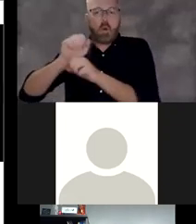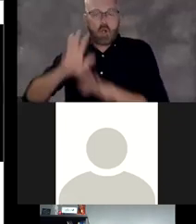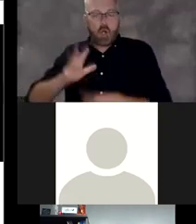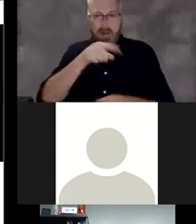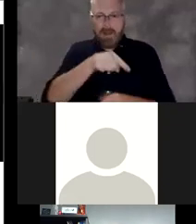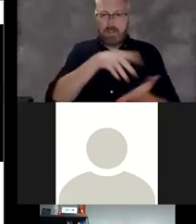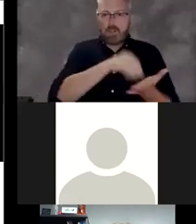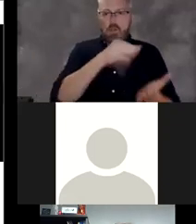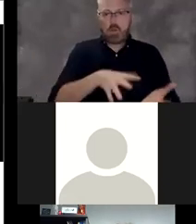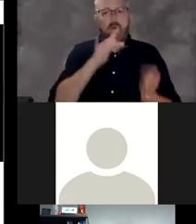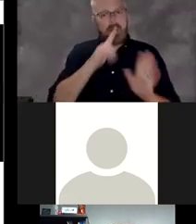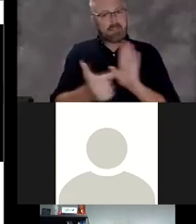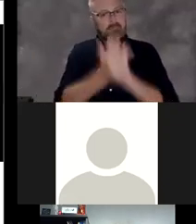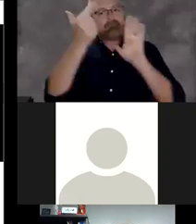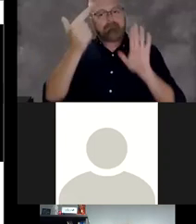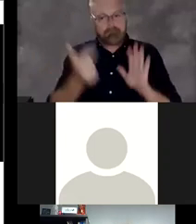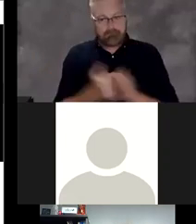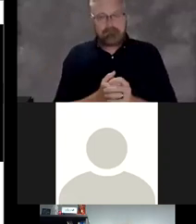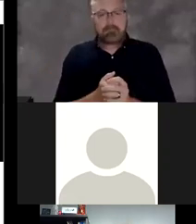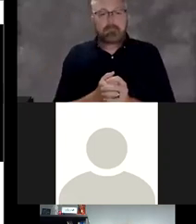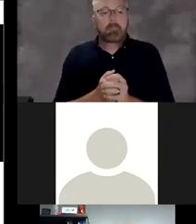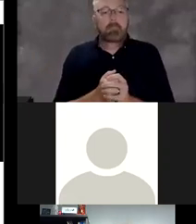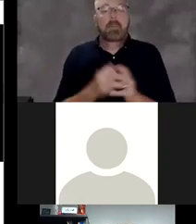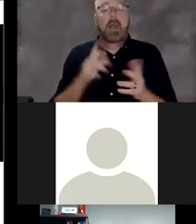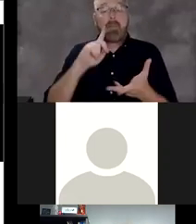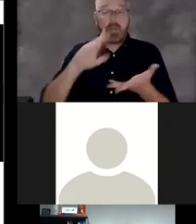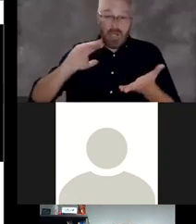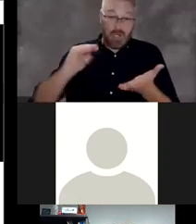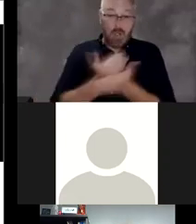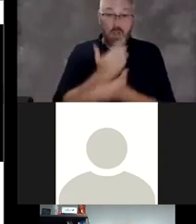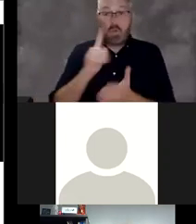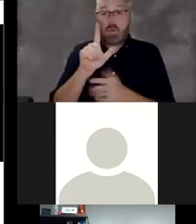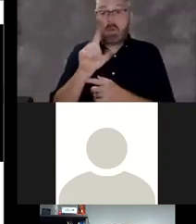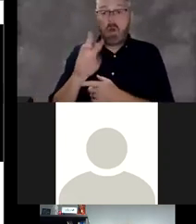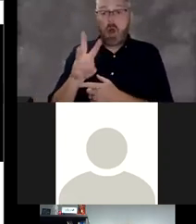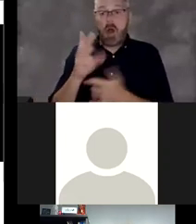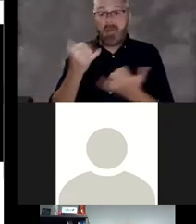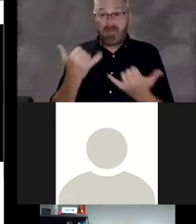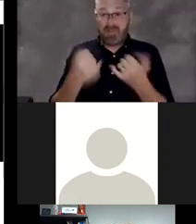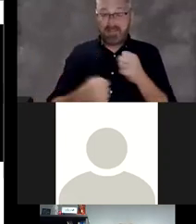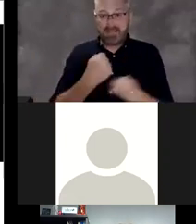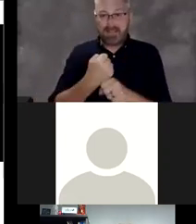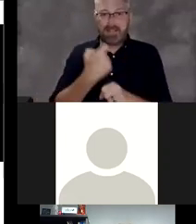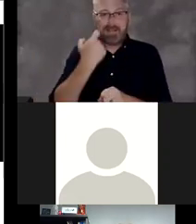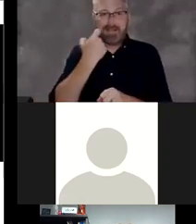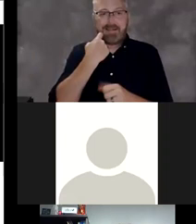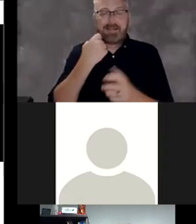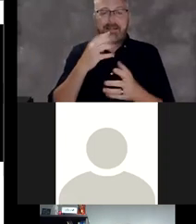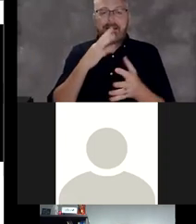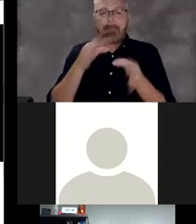PROHIBITED BY LAW. THERE IS A NEW LAW THIS YEAR, AND THAT'S WHAT I WAS TALKING ABOUT PREVIOUSLY, THAT EXPANDS